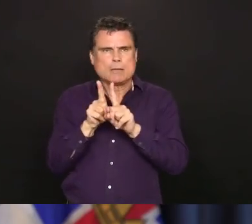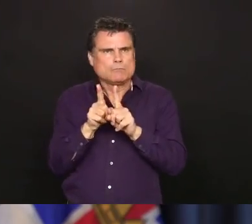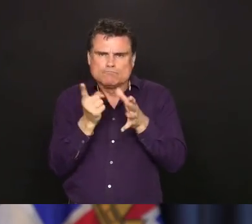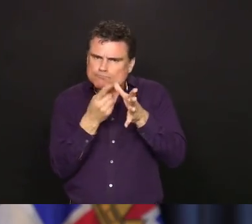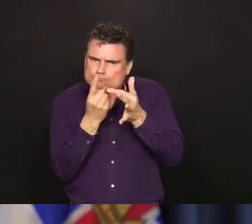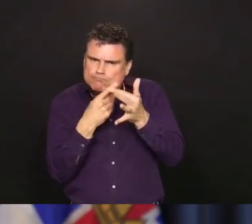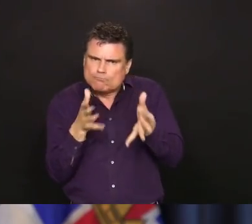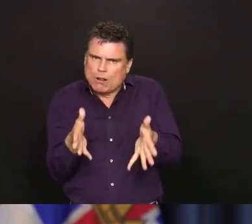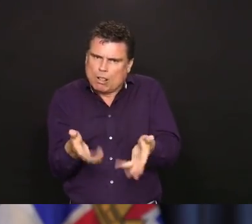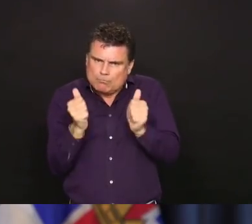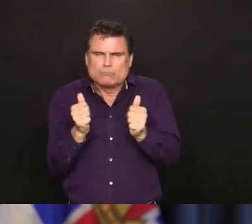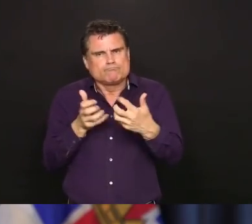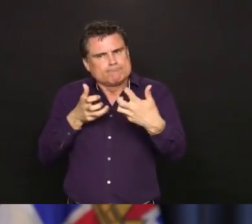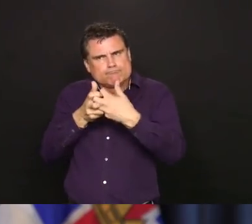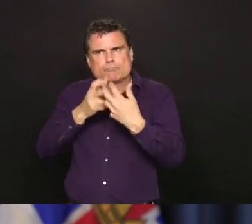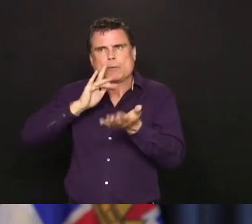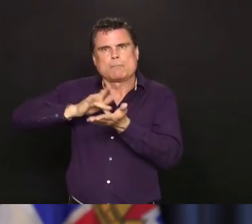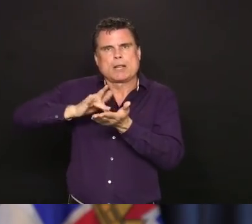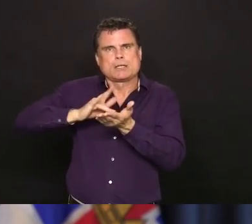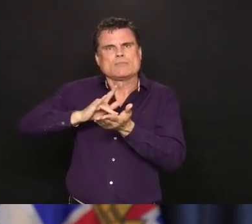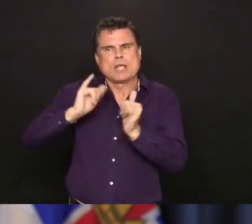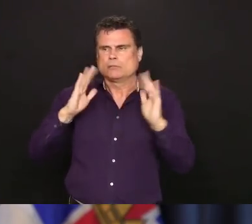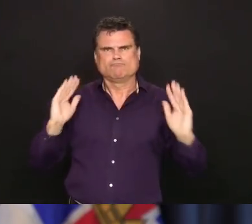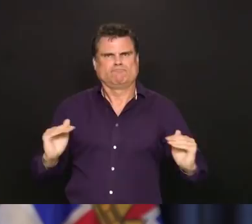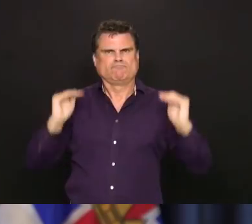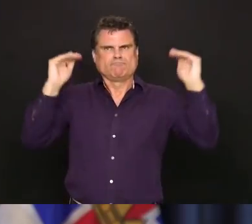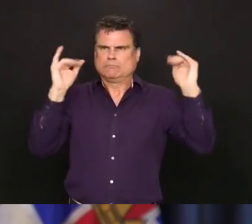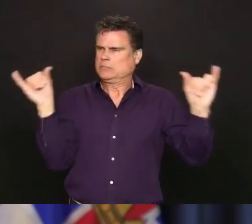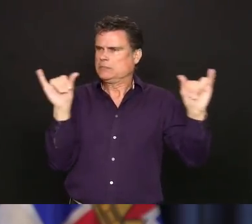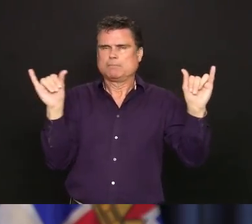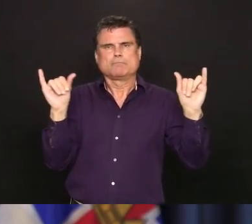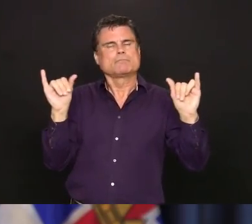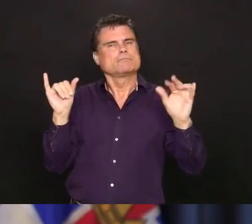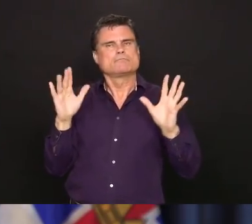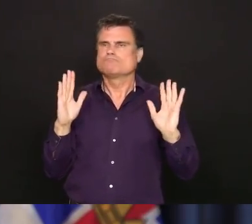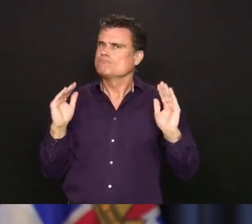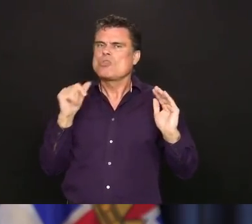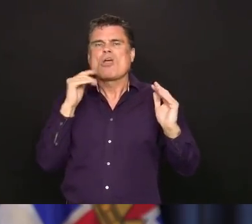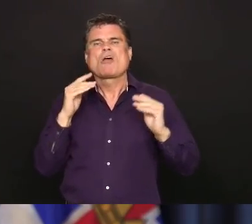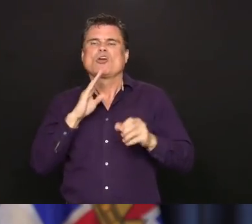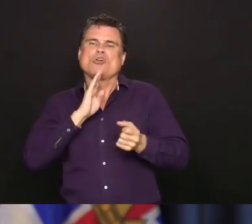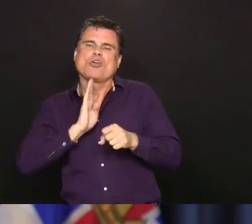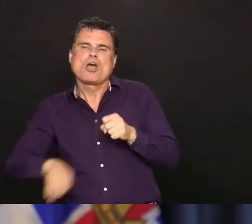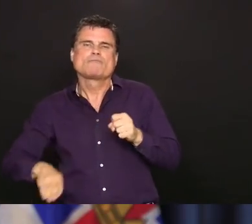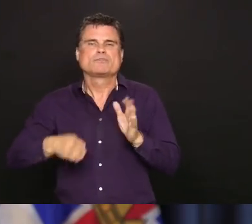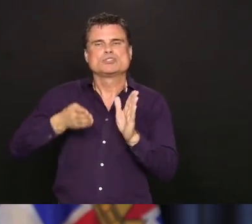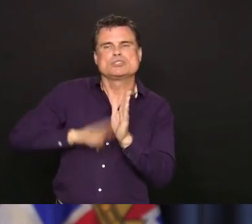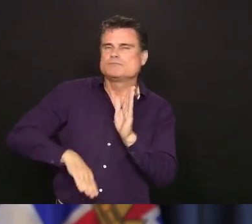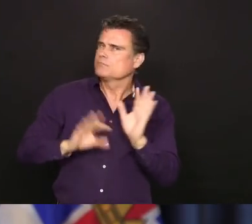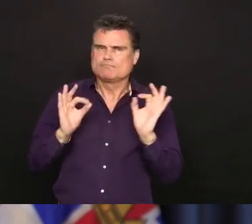used in other countries. For example, this includes KN95 respirators respirators. I want to say